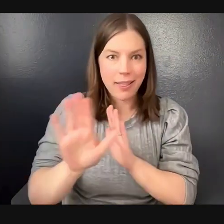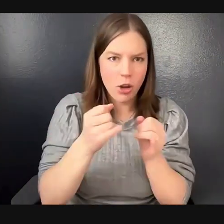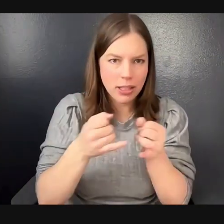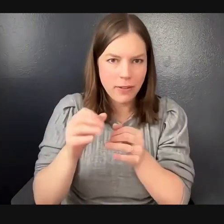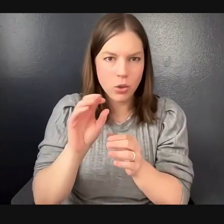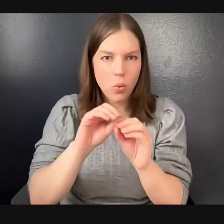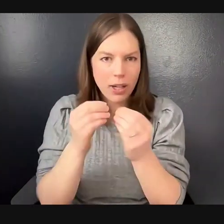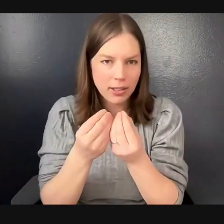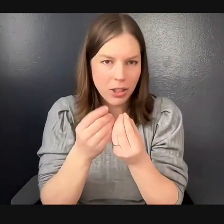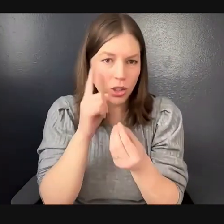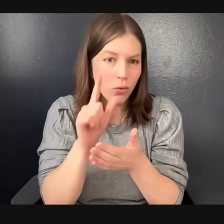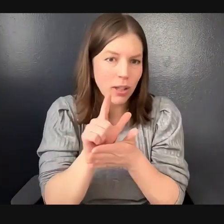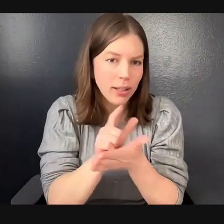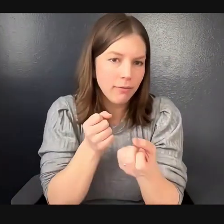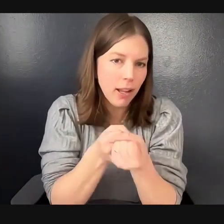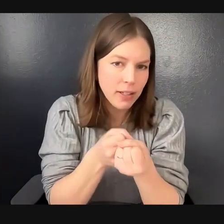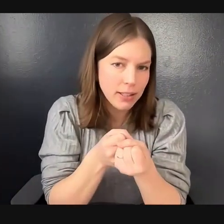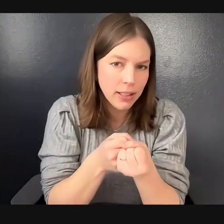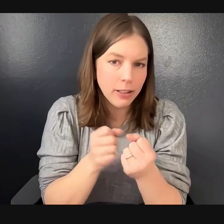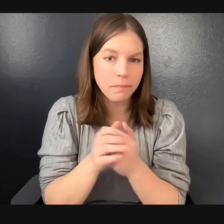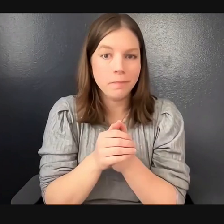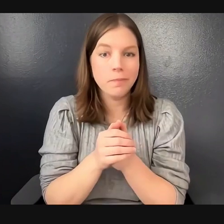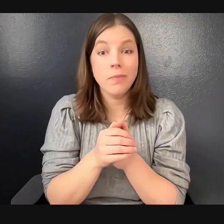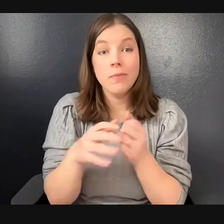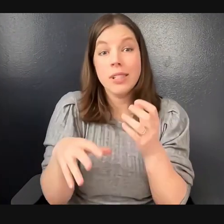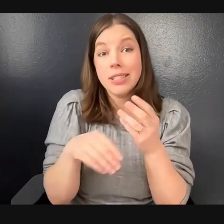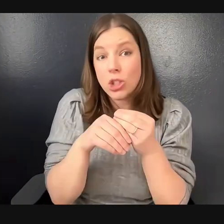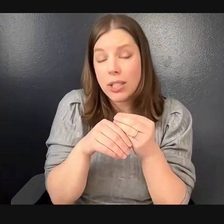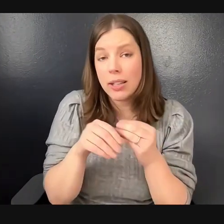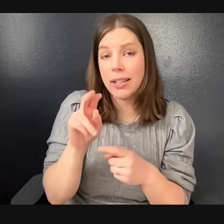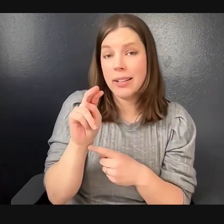has organizations across different states, that